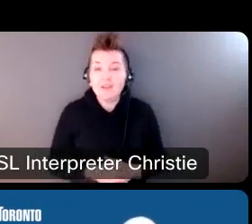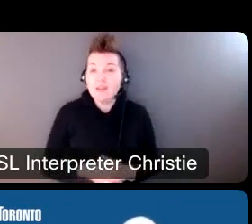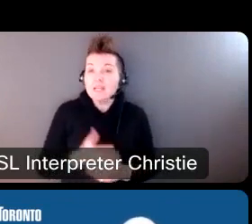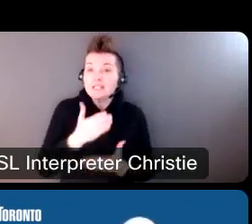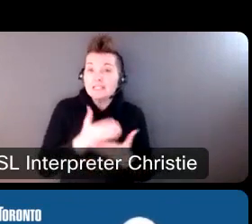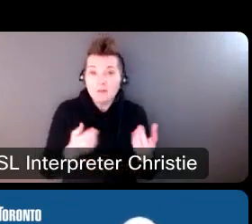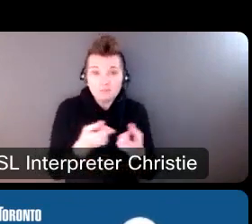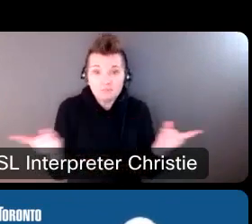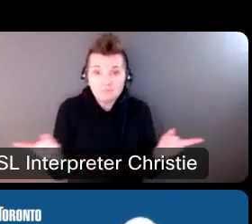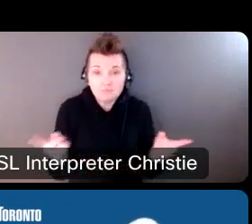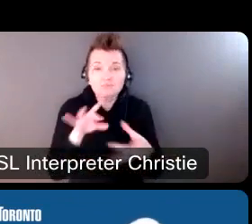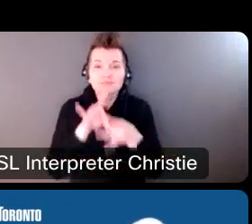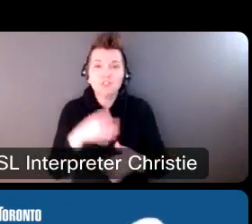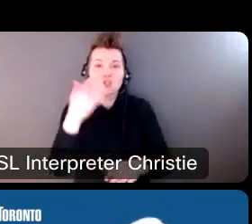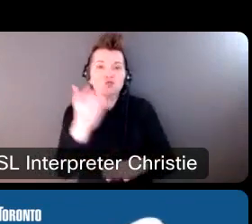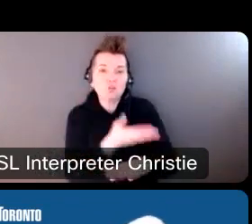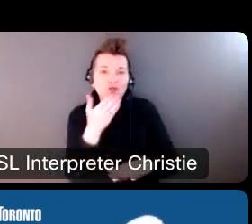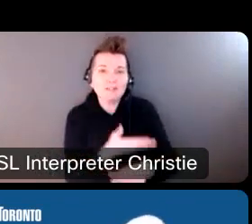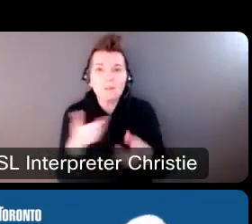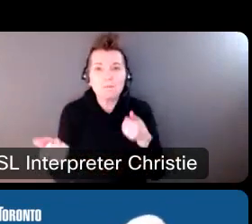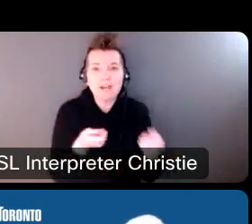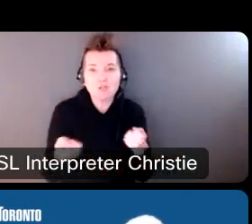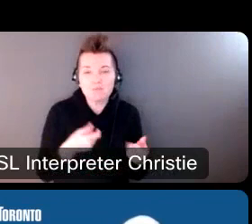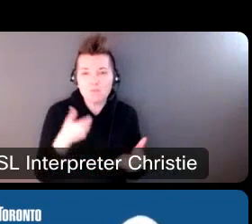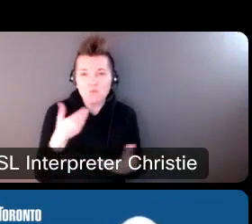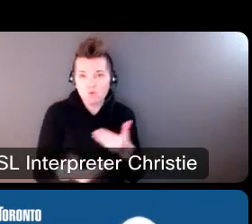And just a clear understanding of how it works.